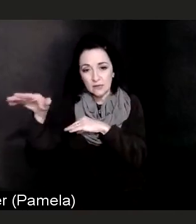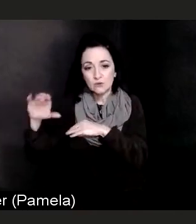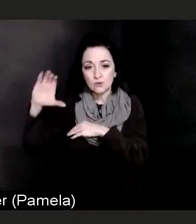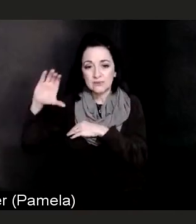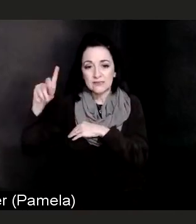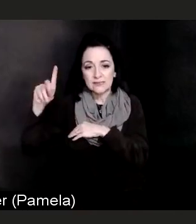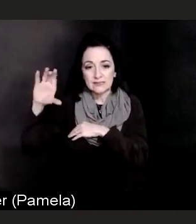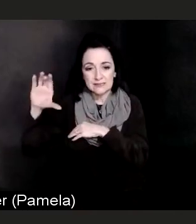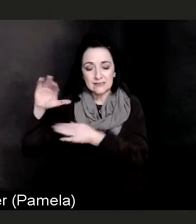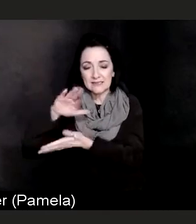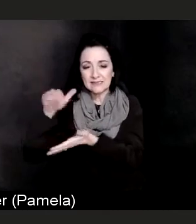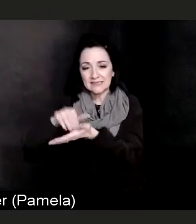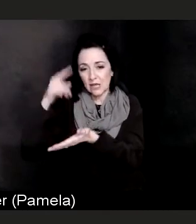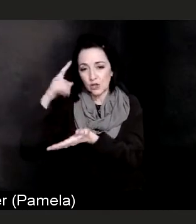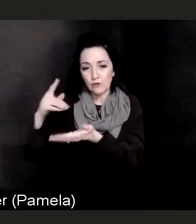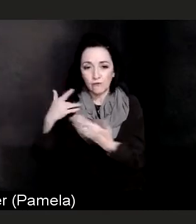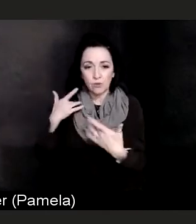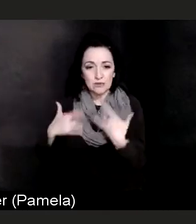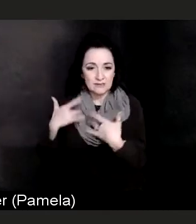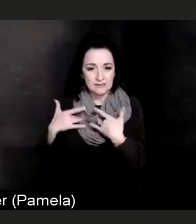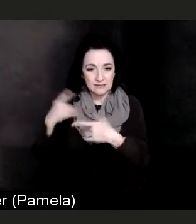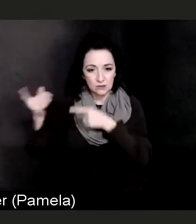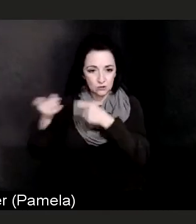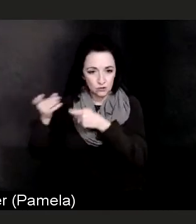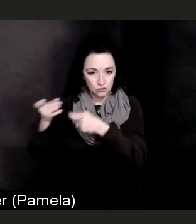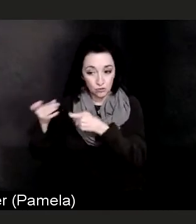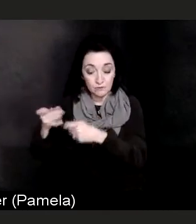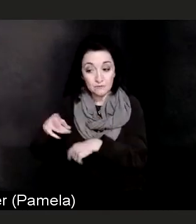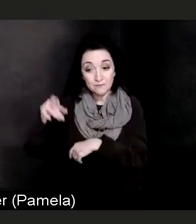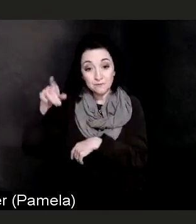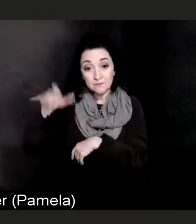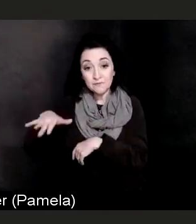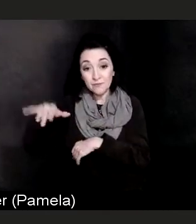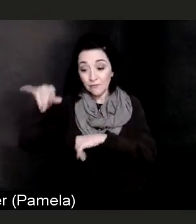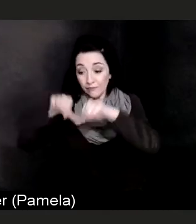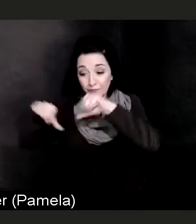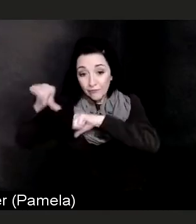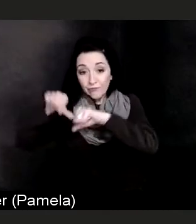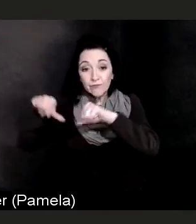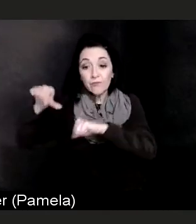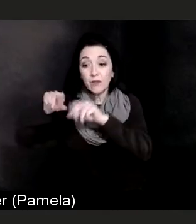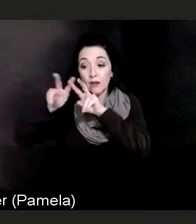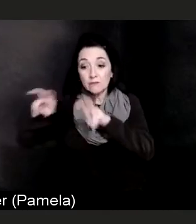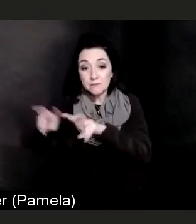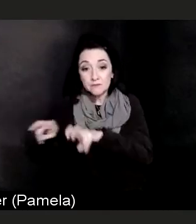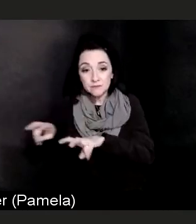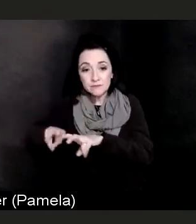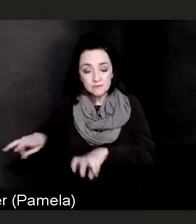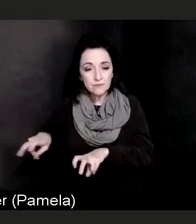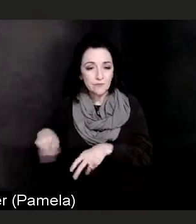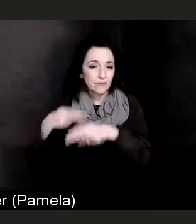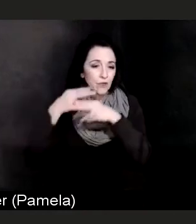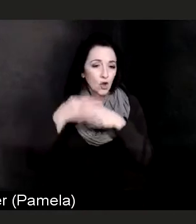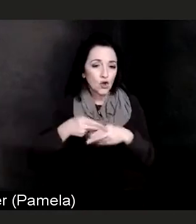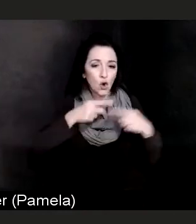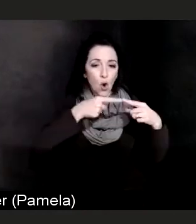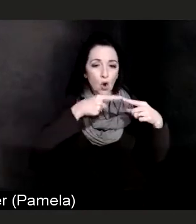and they basically perform what we call sequencing which is a fancy word for looking at the blueprint